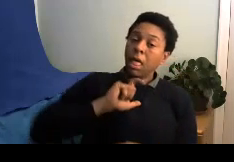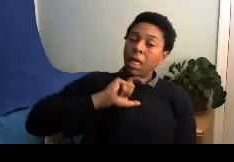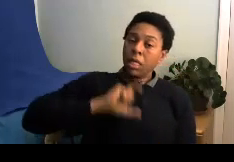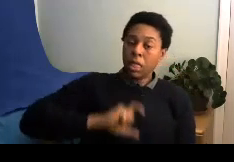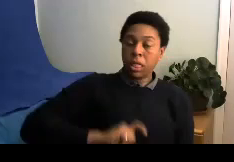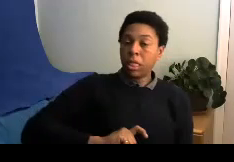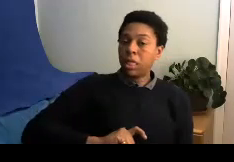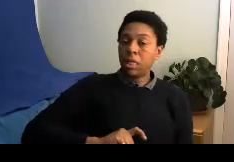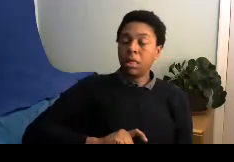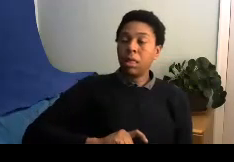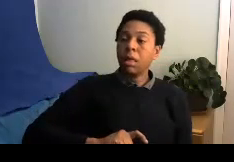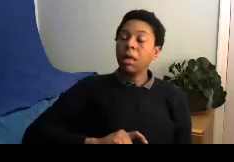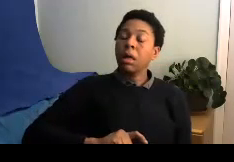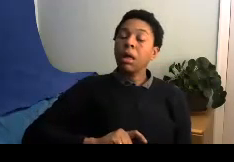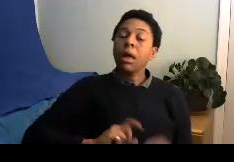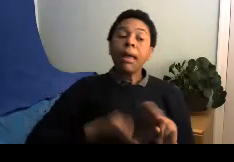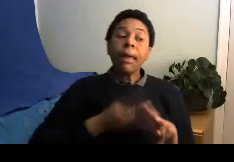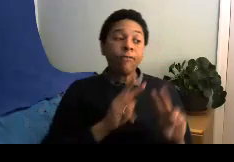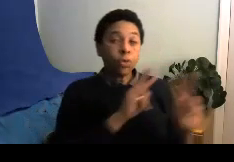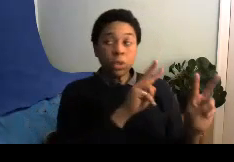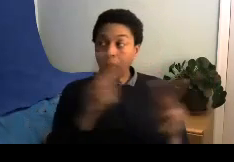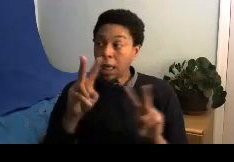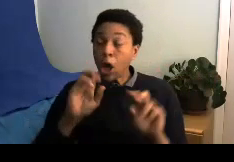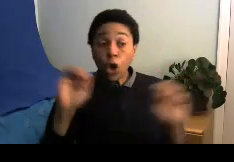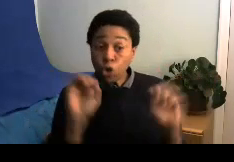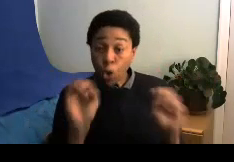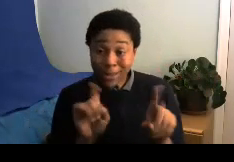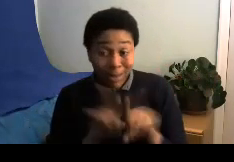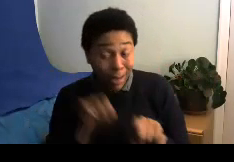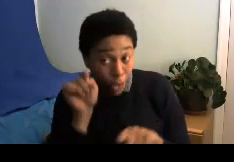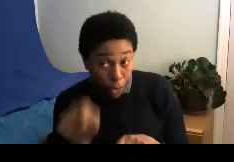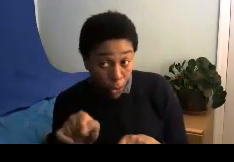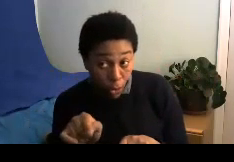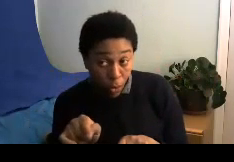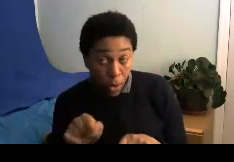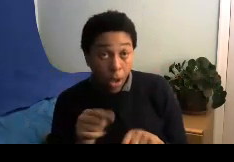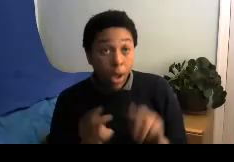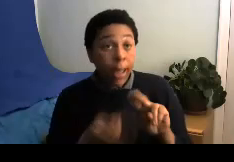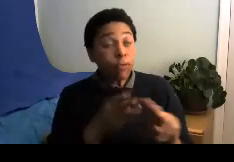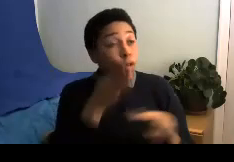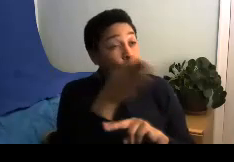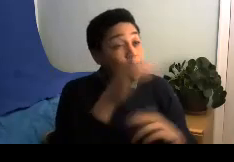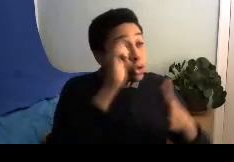especially when you don't see people who look like you, or have your descriptors on the shelves and bookshops. You know,